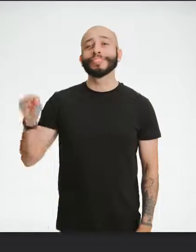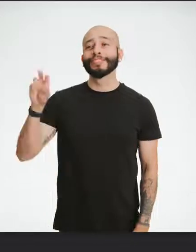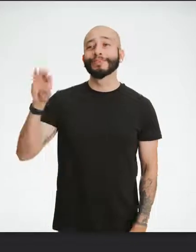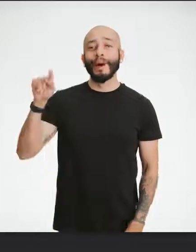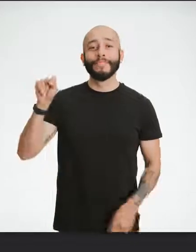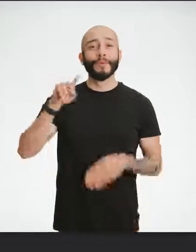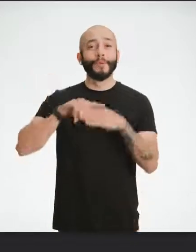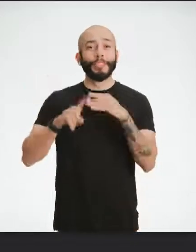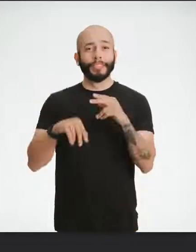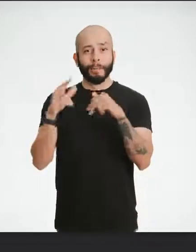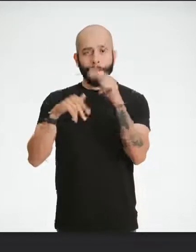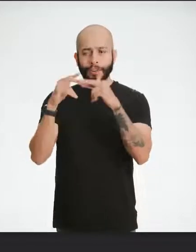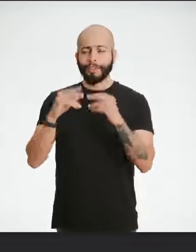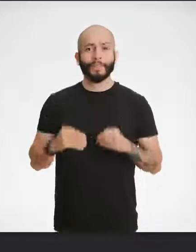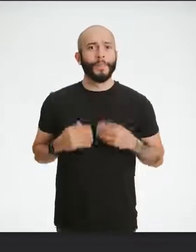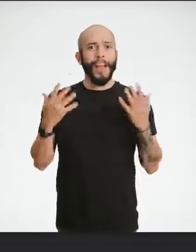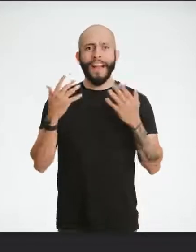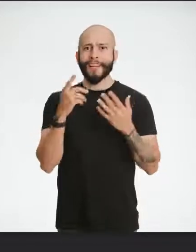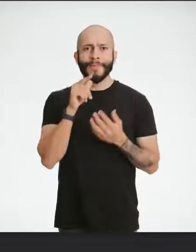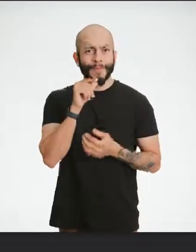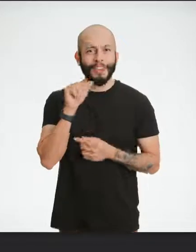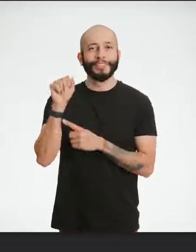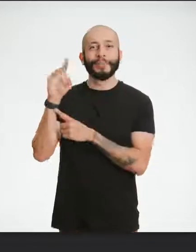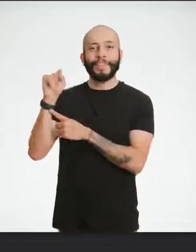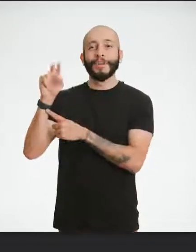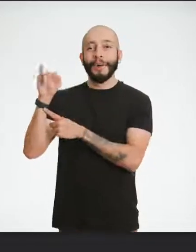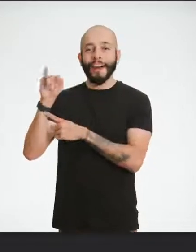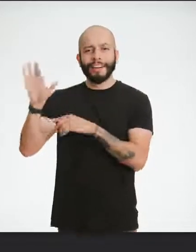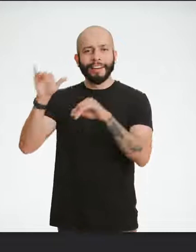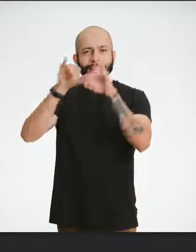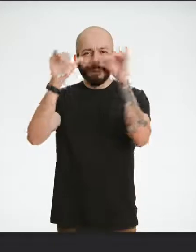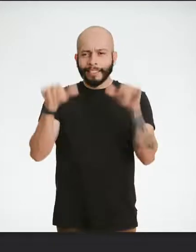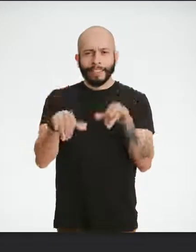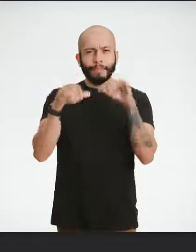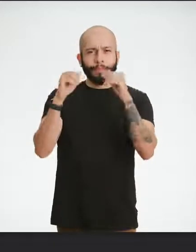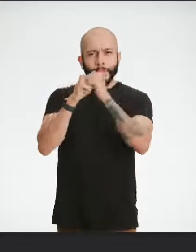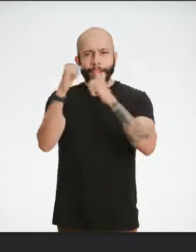Swift result builders were inspired by SwiftUI's compositional structure.